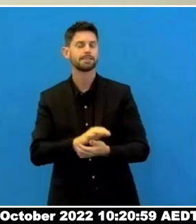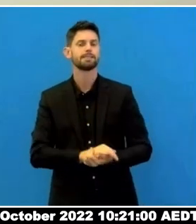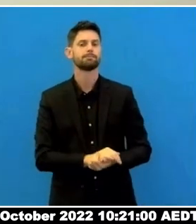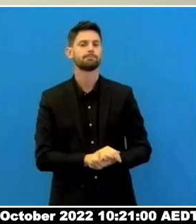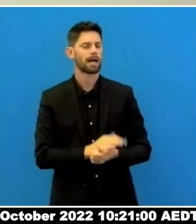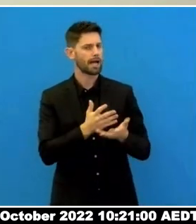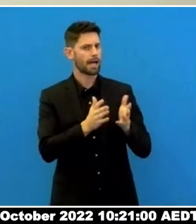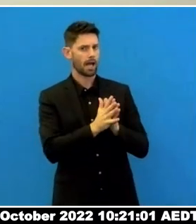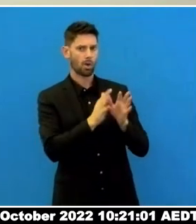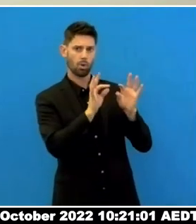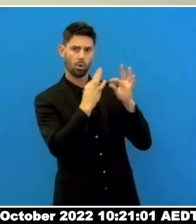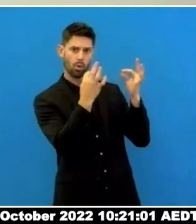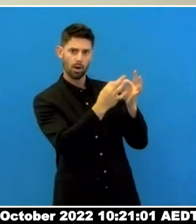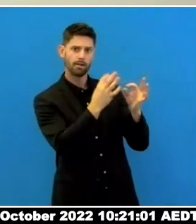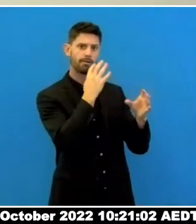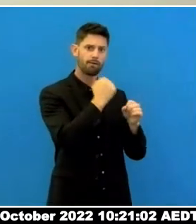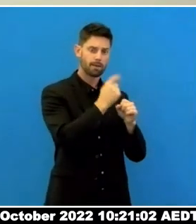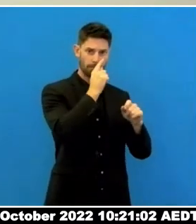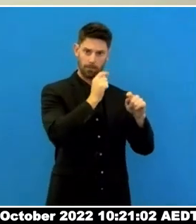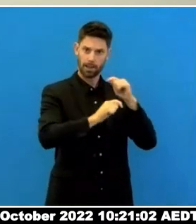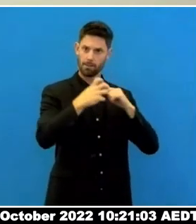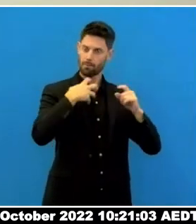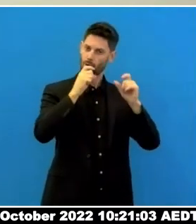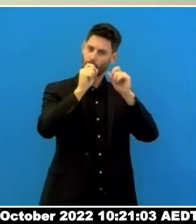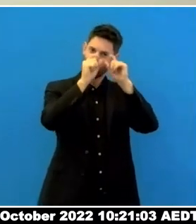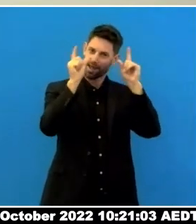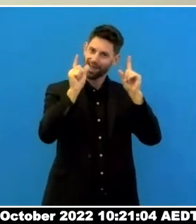and anti racism and foster racial literacy.